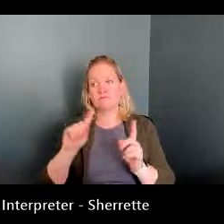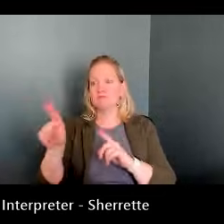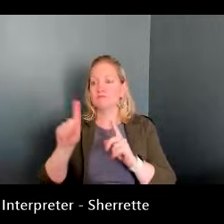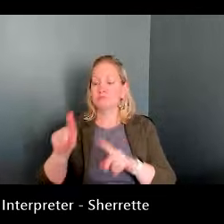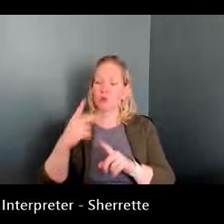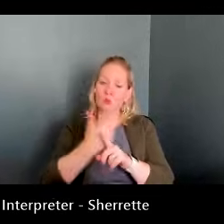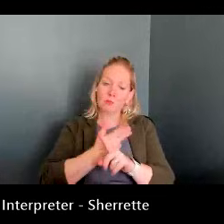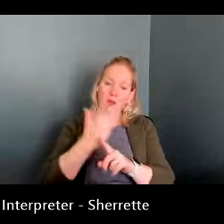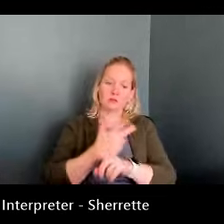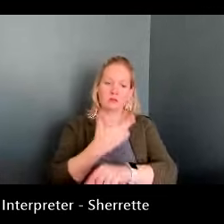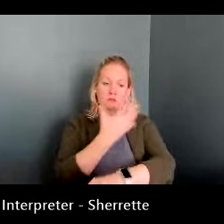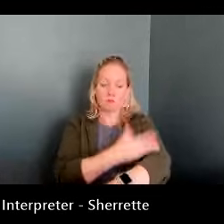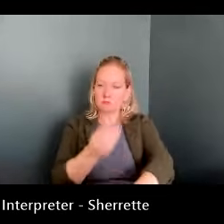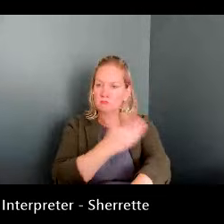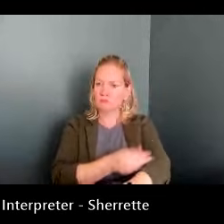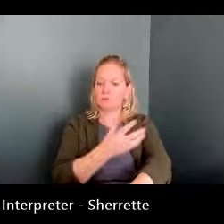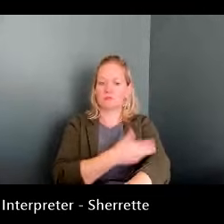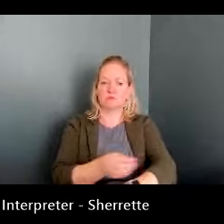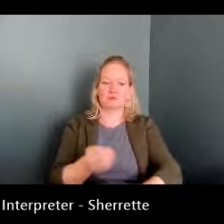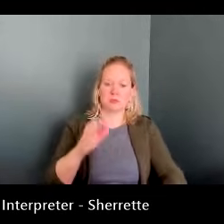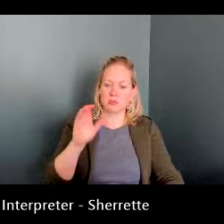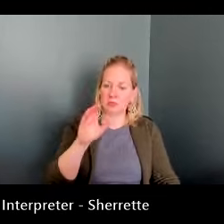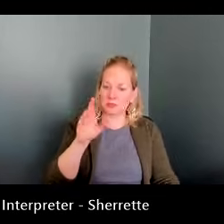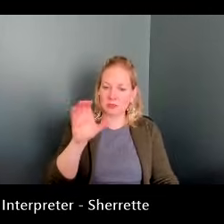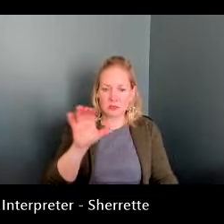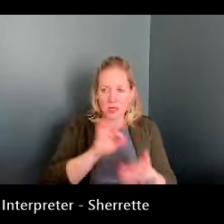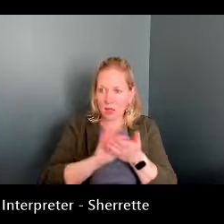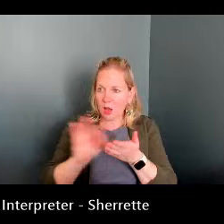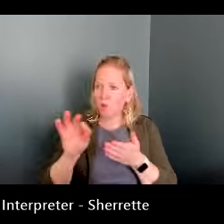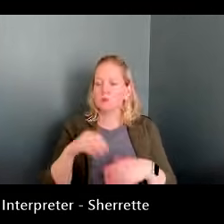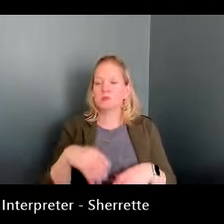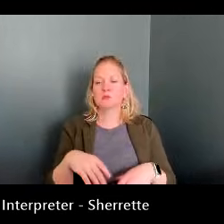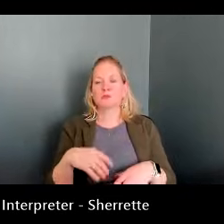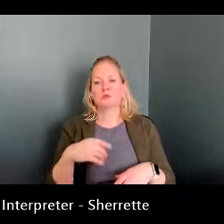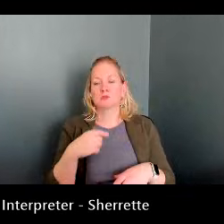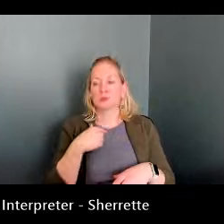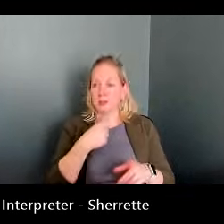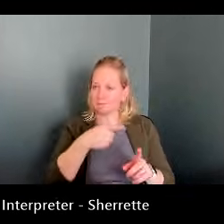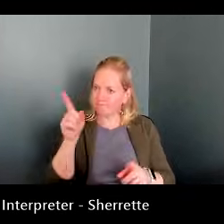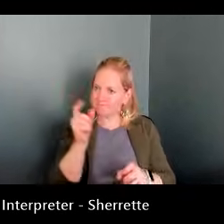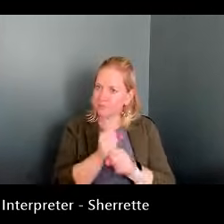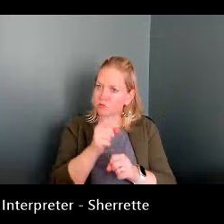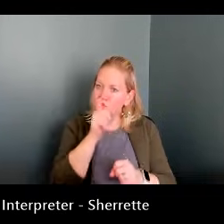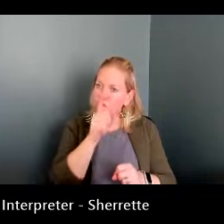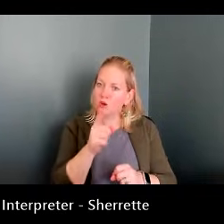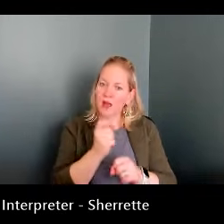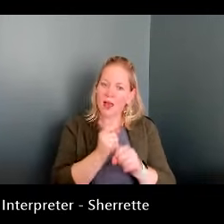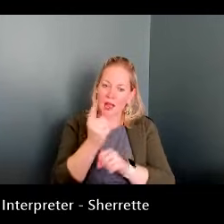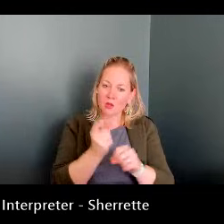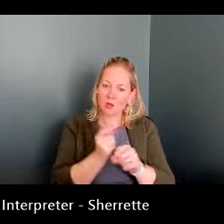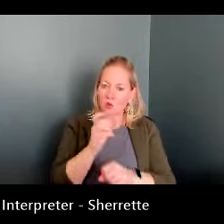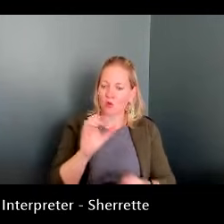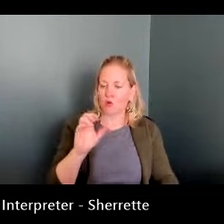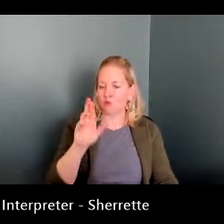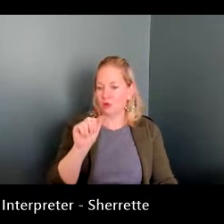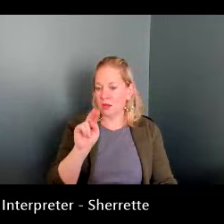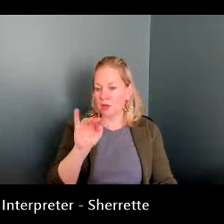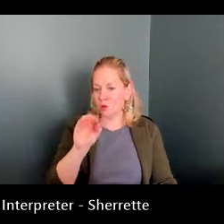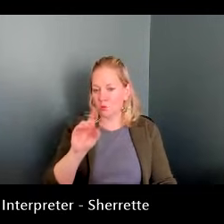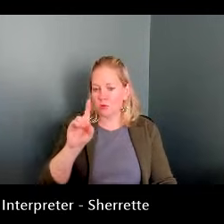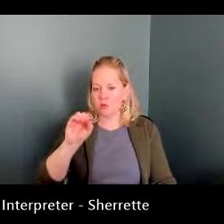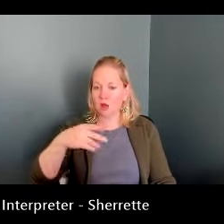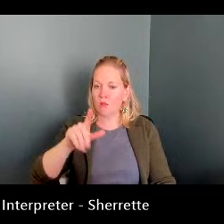getting CBC counts. I made sure that we did our annual cranial Doppler scan each and every year,